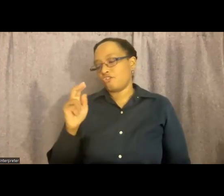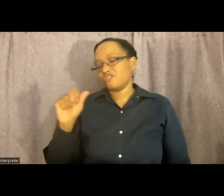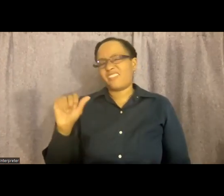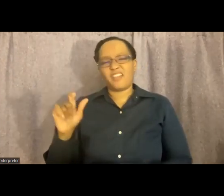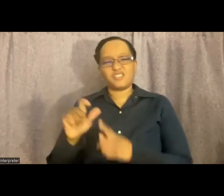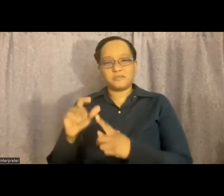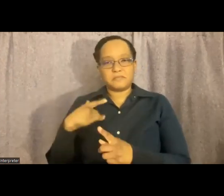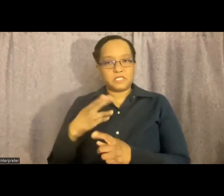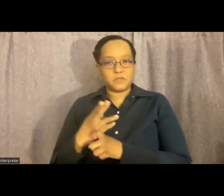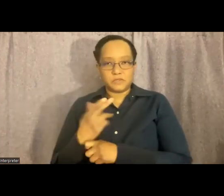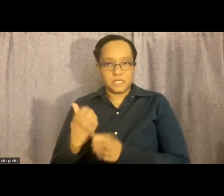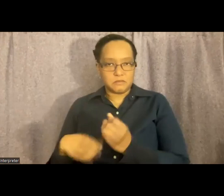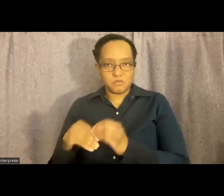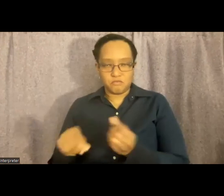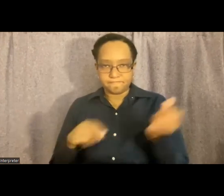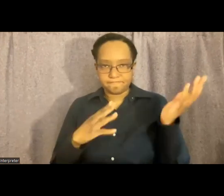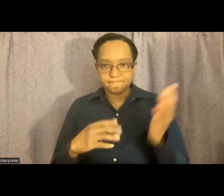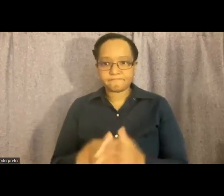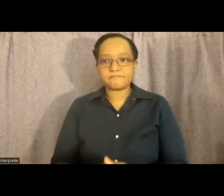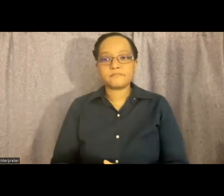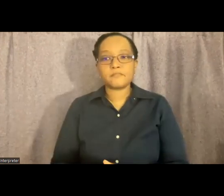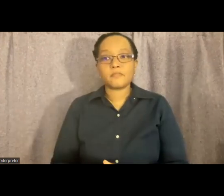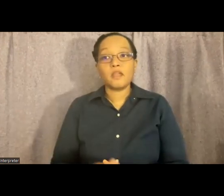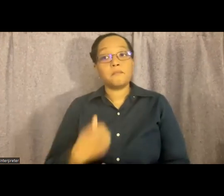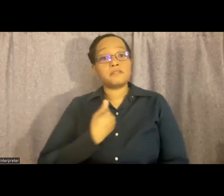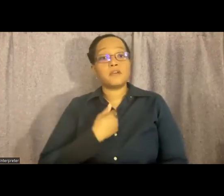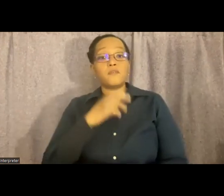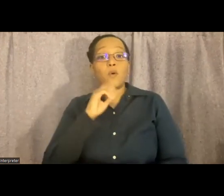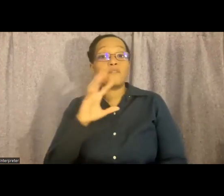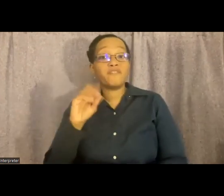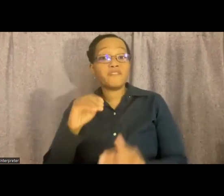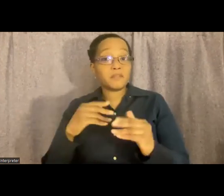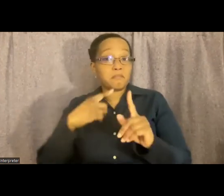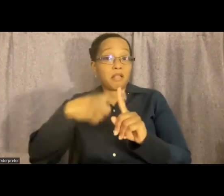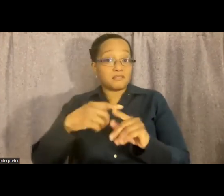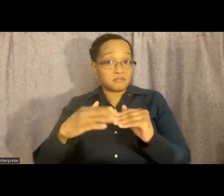With those things in mind, I am over 50.